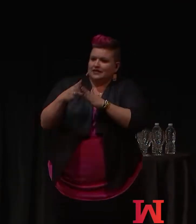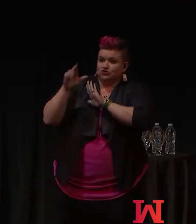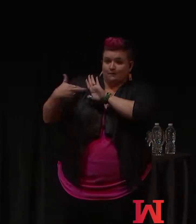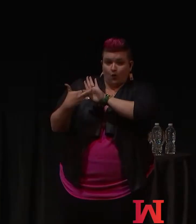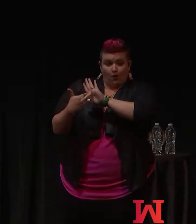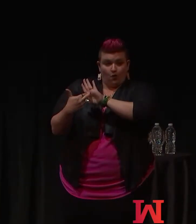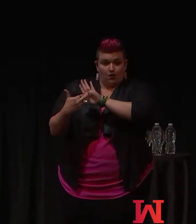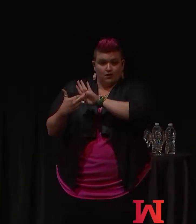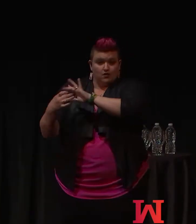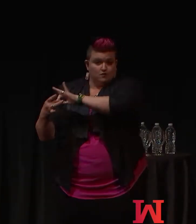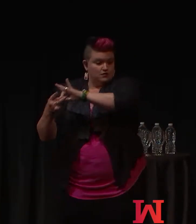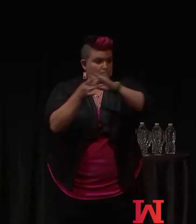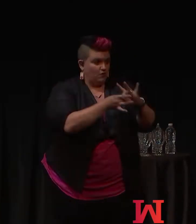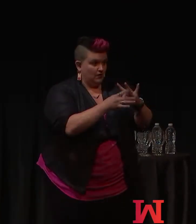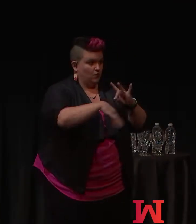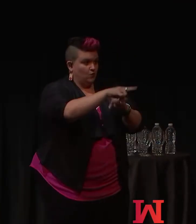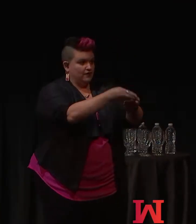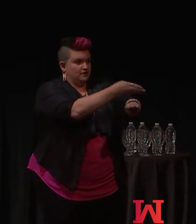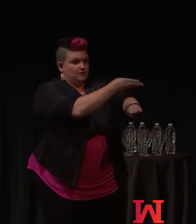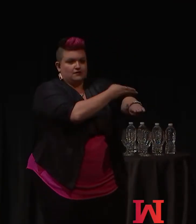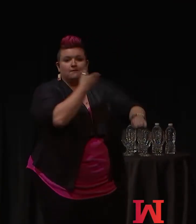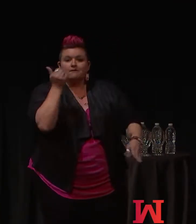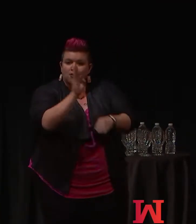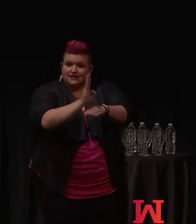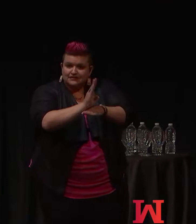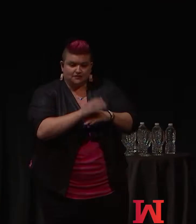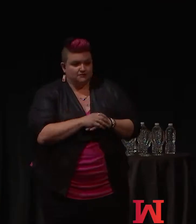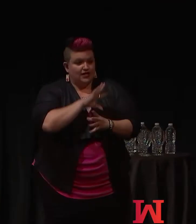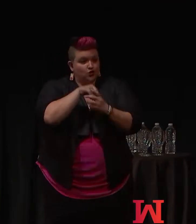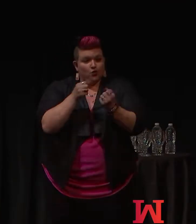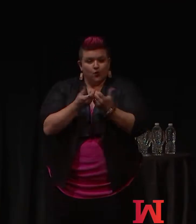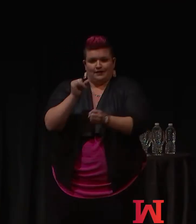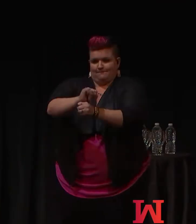directly correlate with better business outcomes, including employee satisfaction,